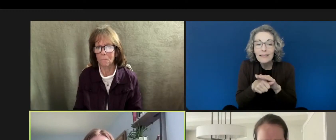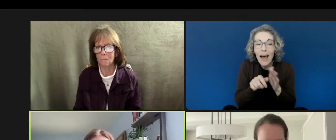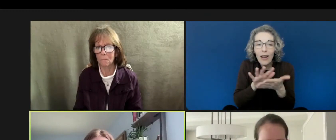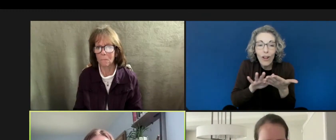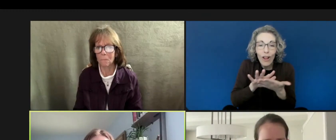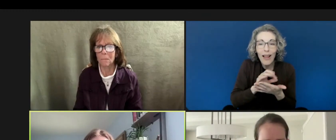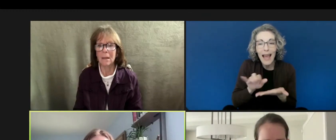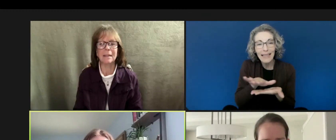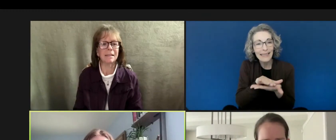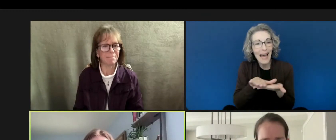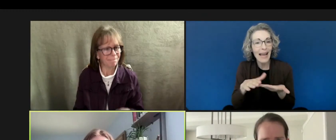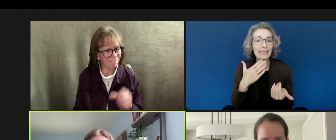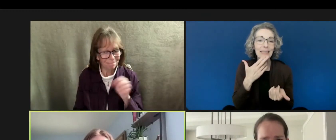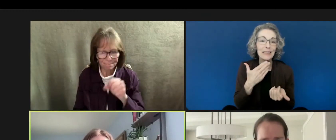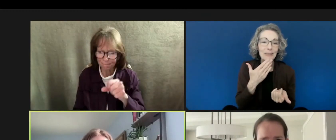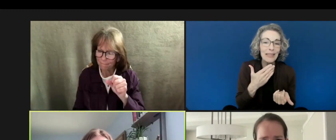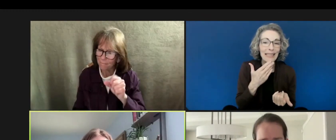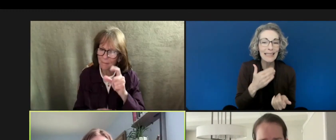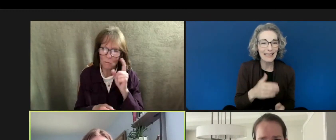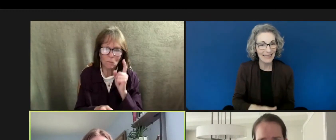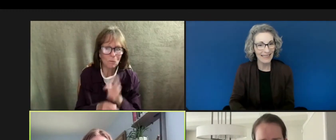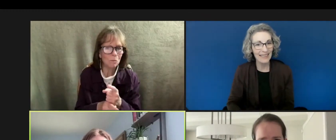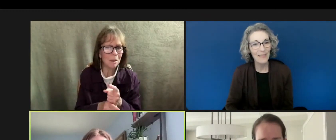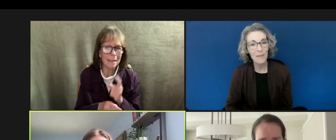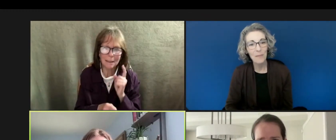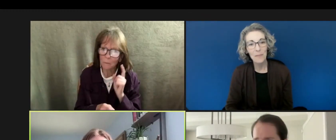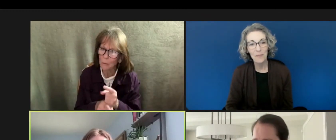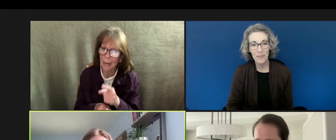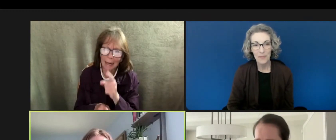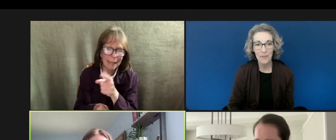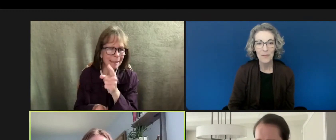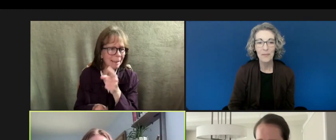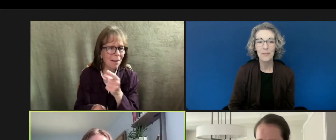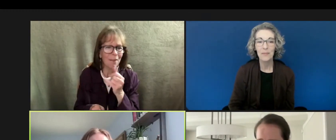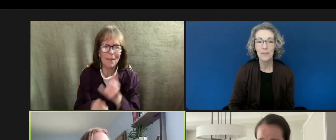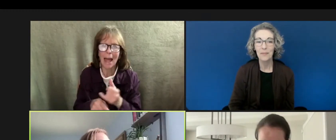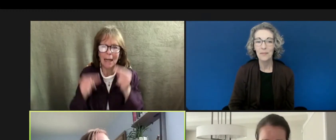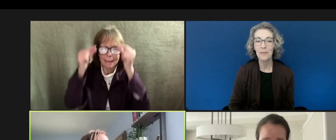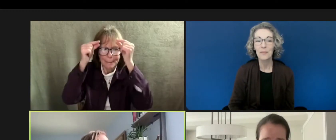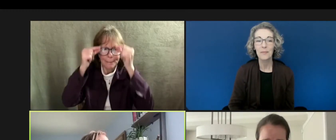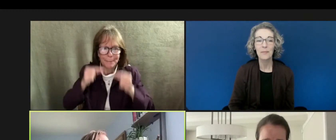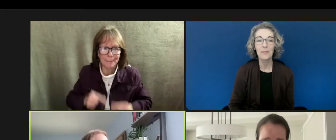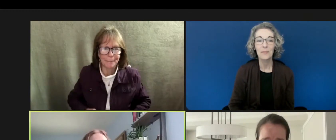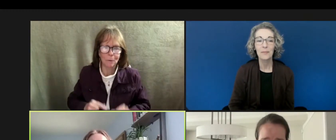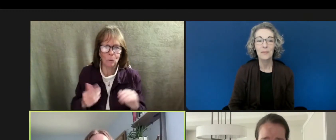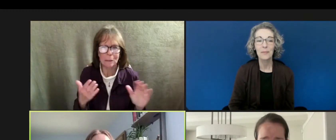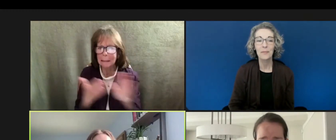and I don't know about you but I just saw that student get quieter, and smaller, and smaller.